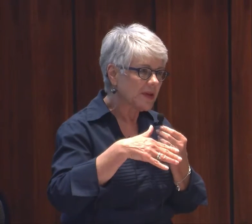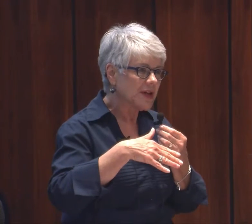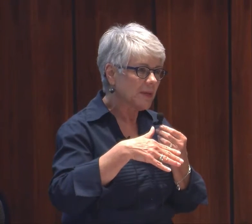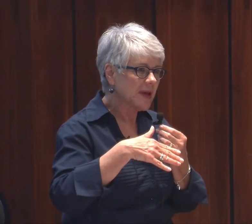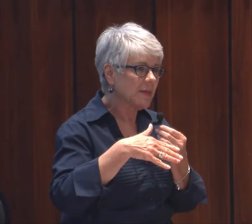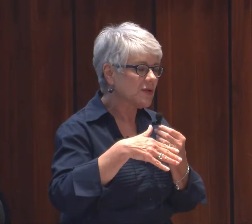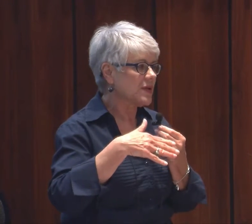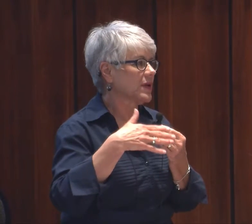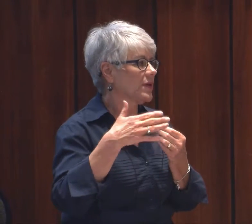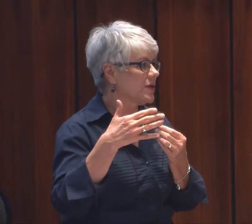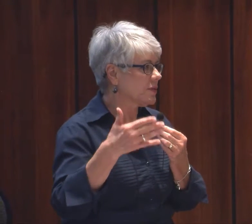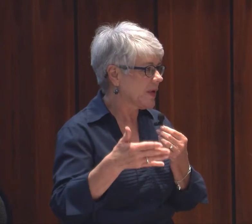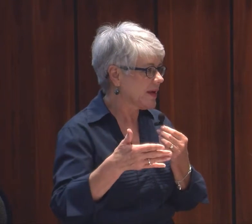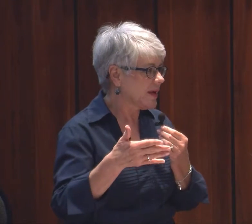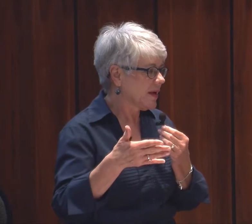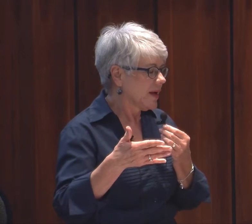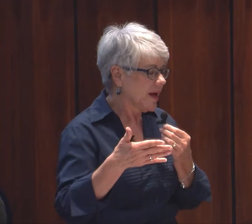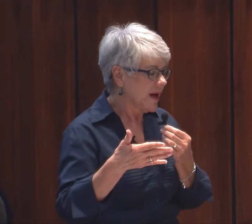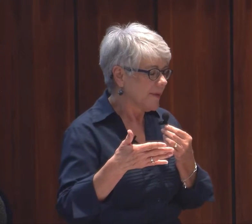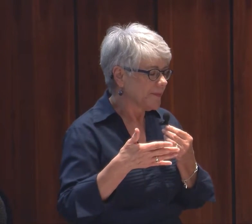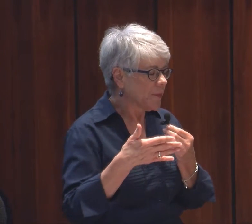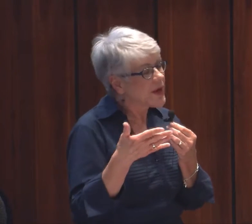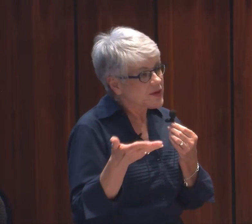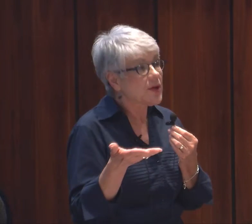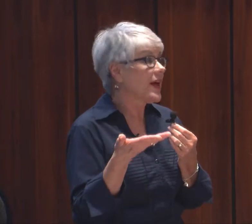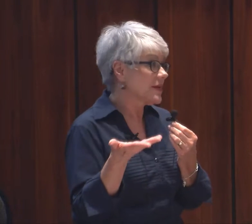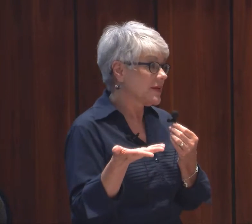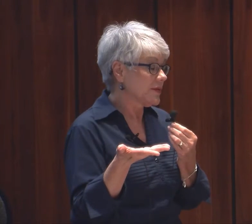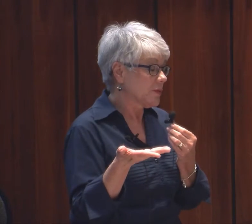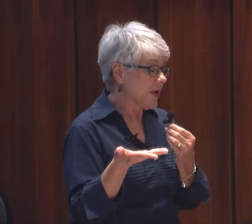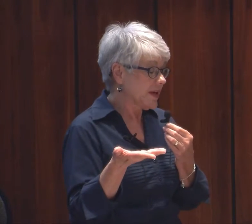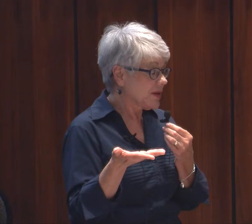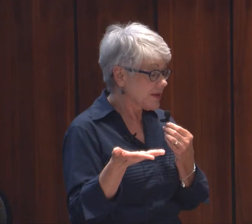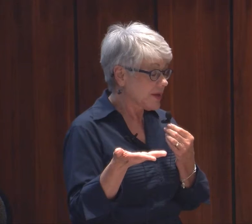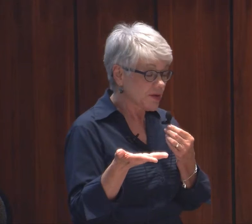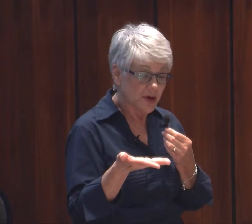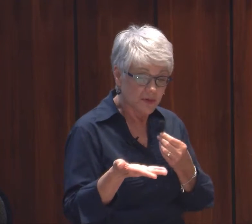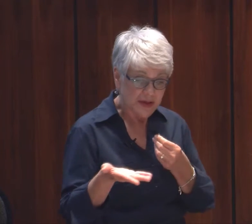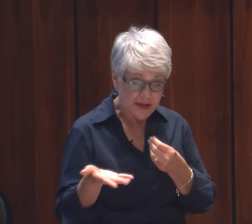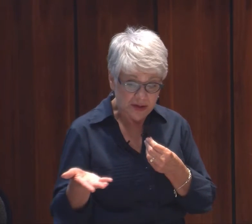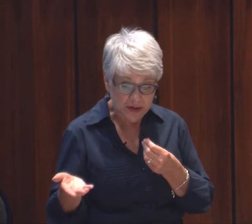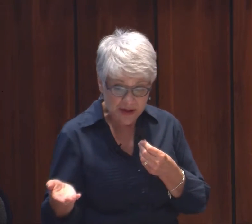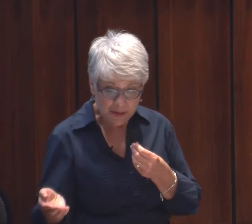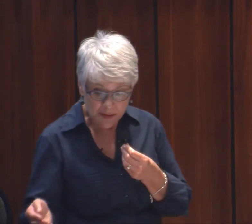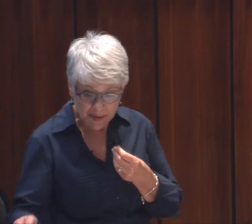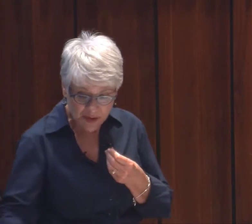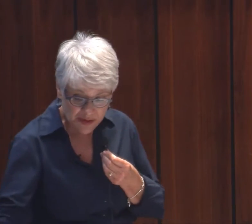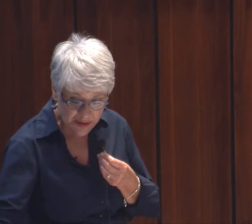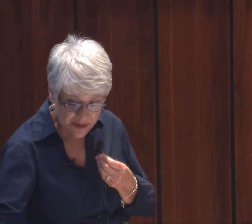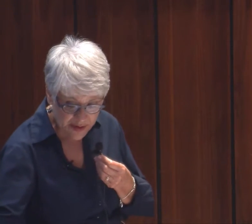be most alert? When, when, so that when can you schedule your home visits, so the child will be most alert.